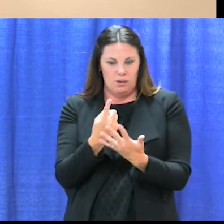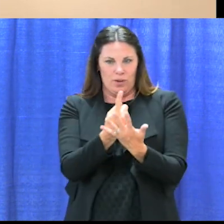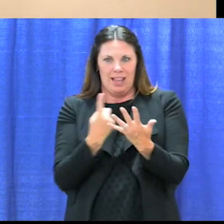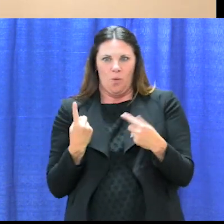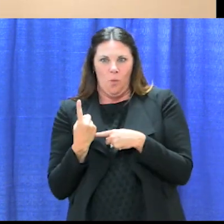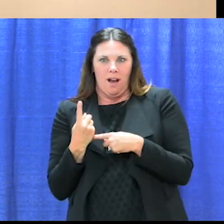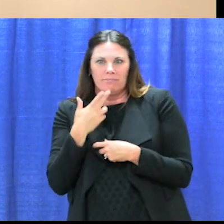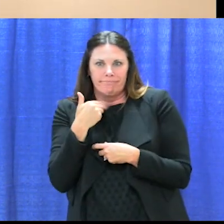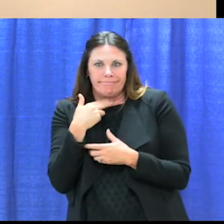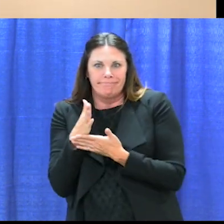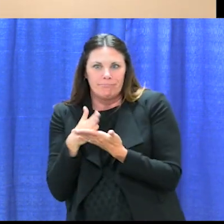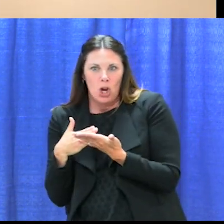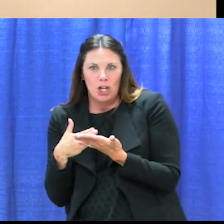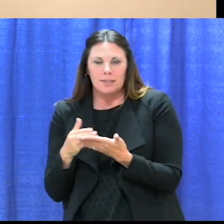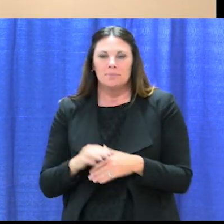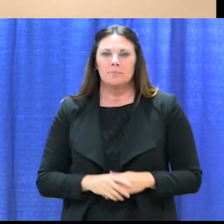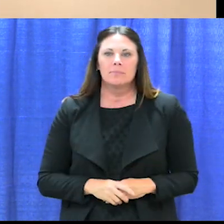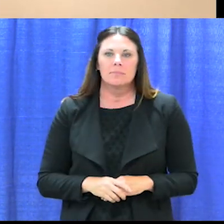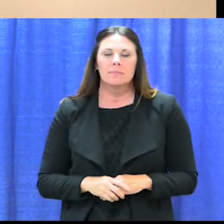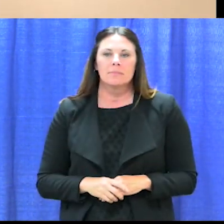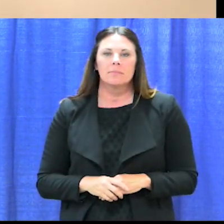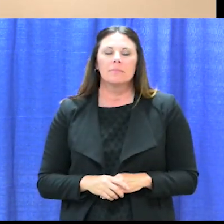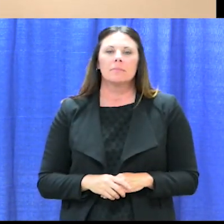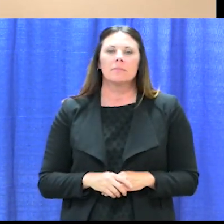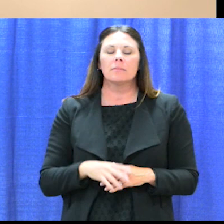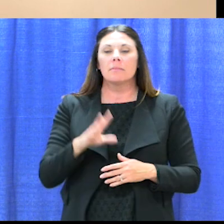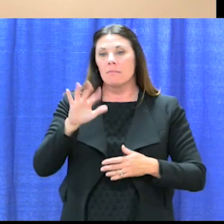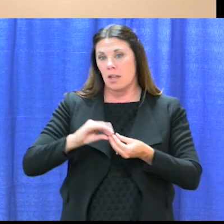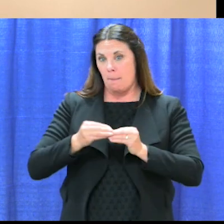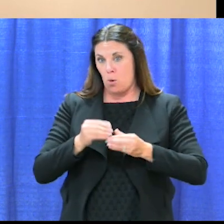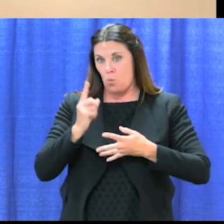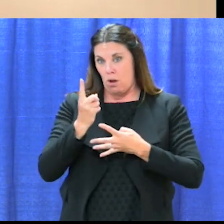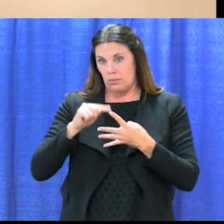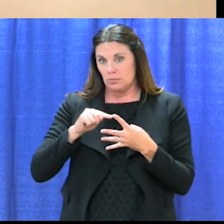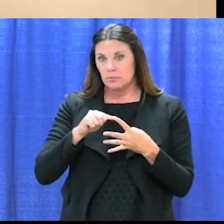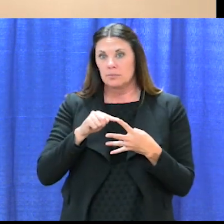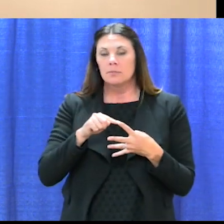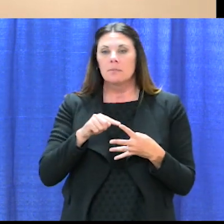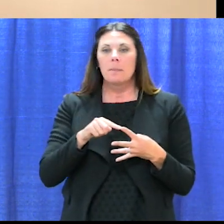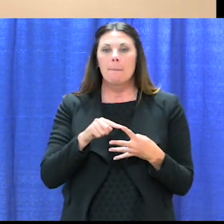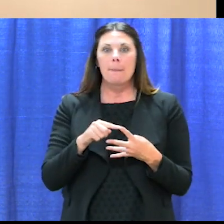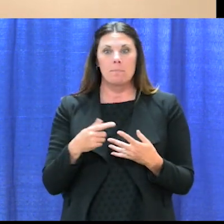Now in terms of specifically addressing question number one here's some of the steps that we've